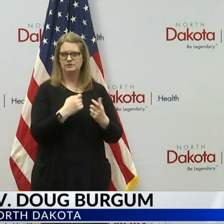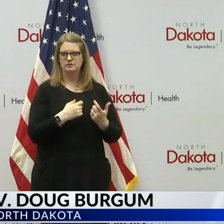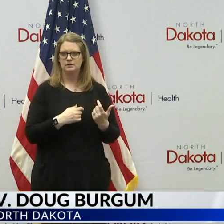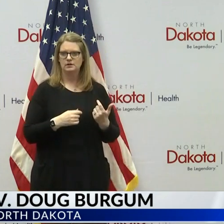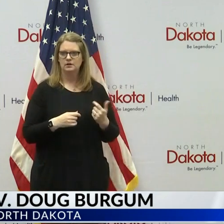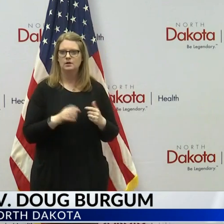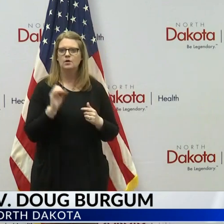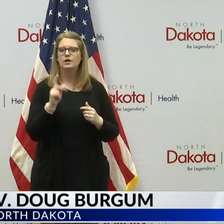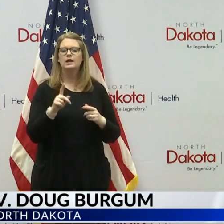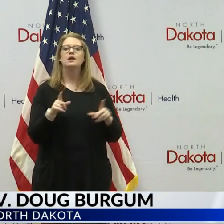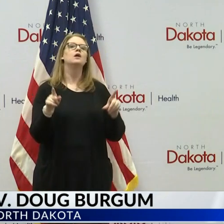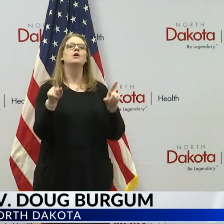THANK YOU.